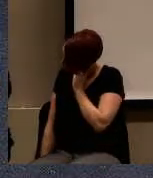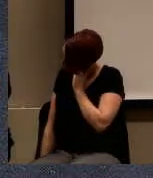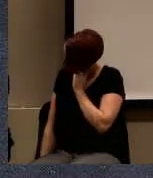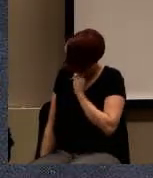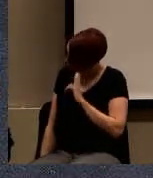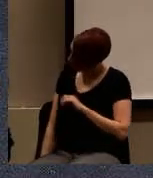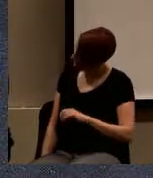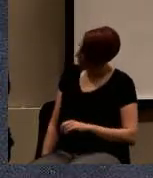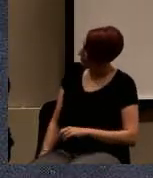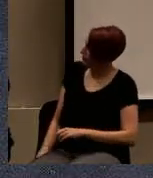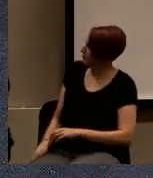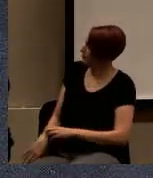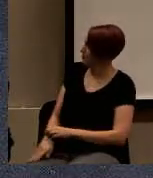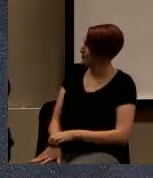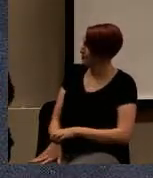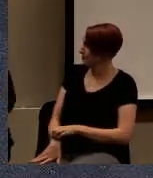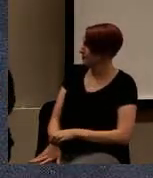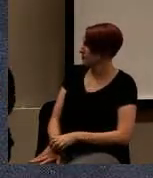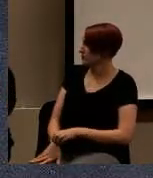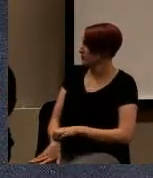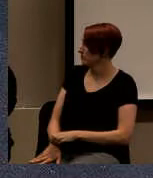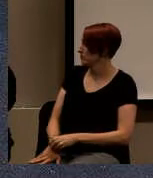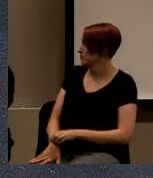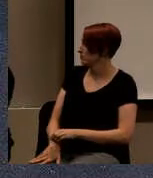as impacting to you.